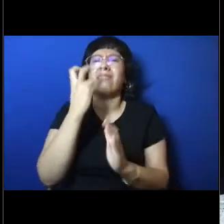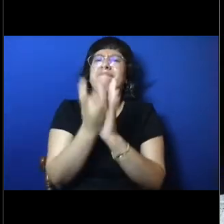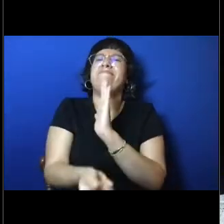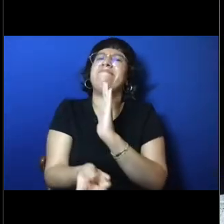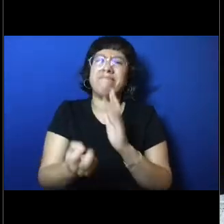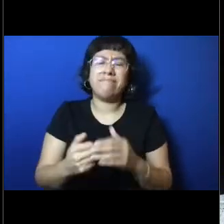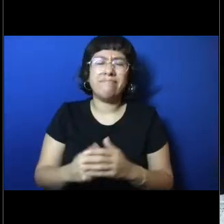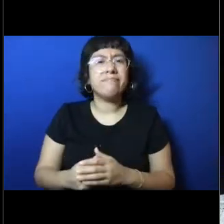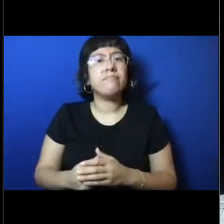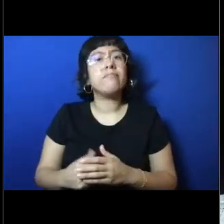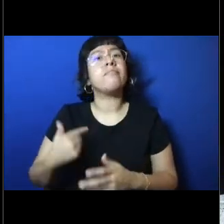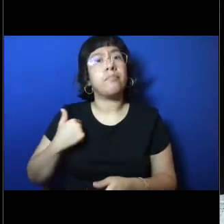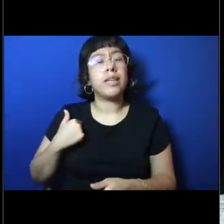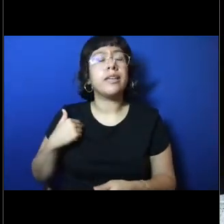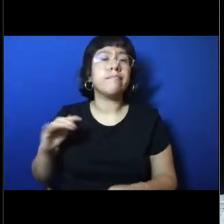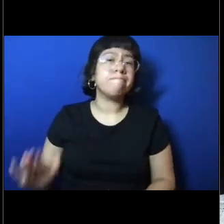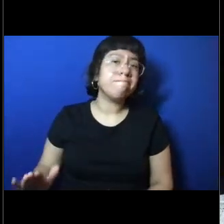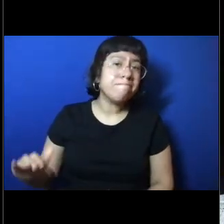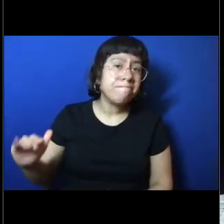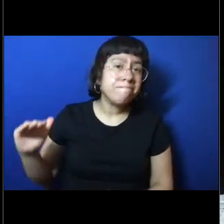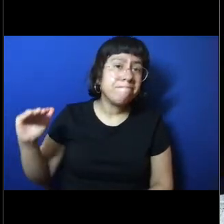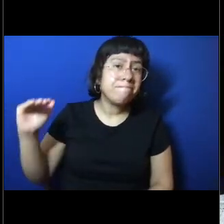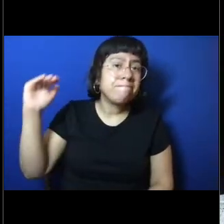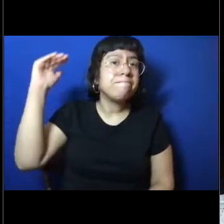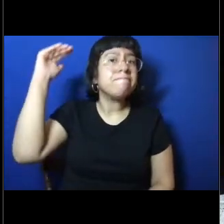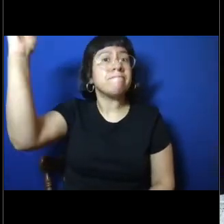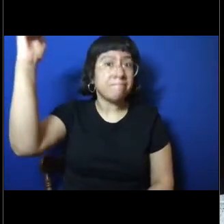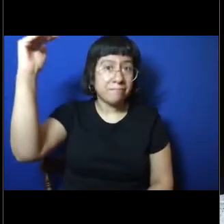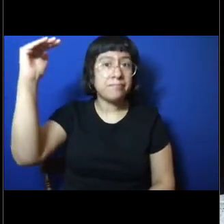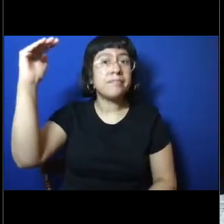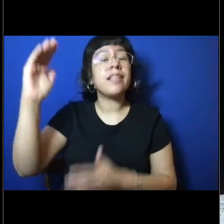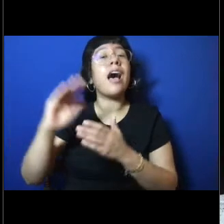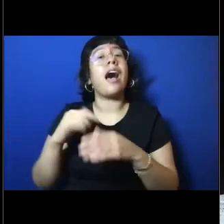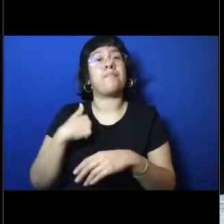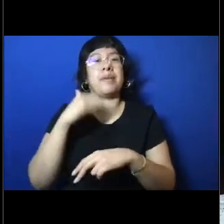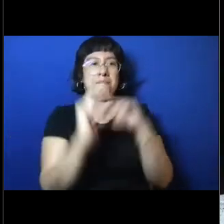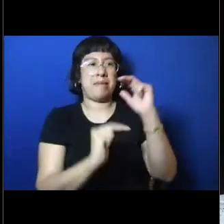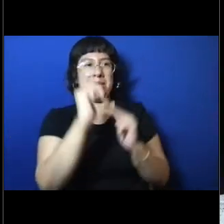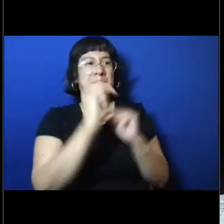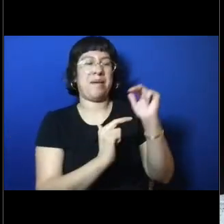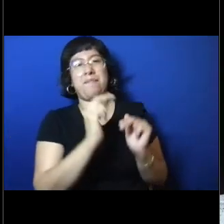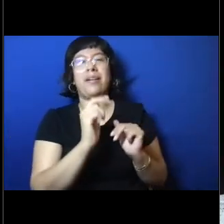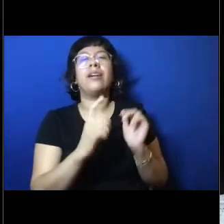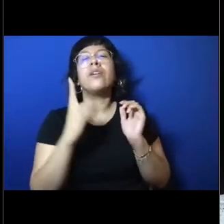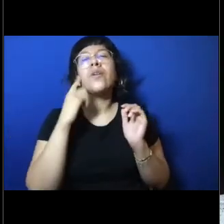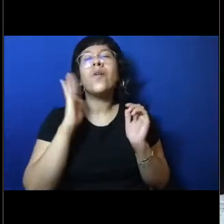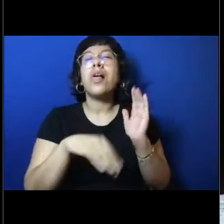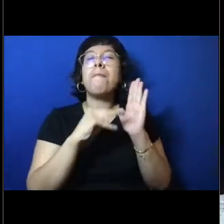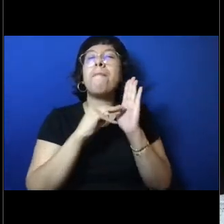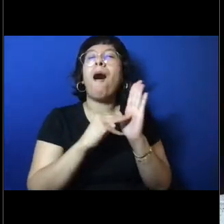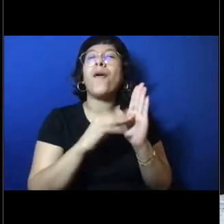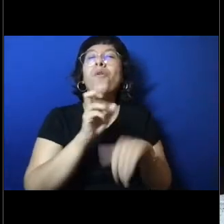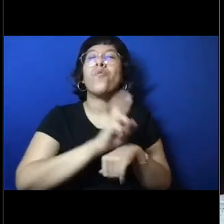I started building some model rockets. Now some people might recognize model rocketry. But I started building the kits